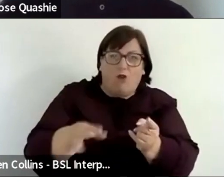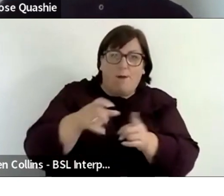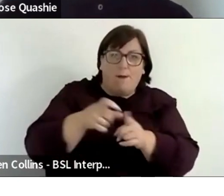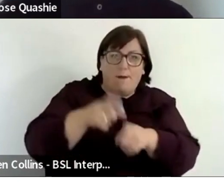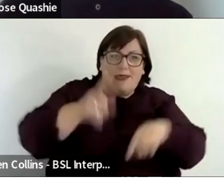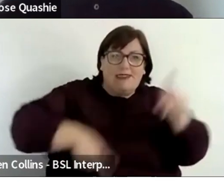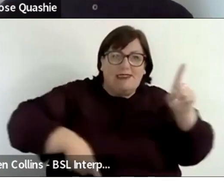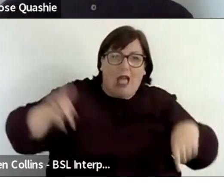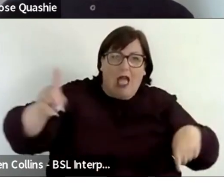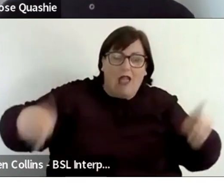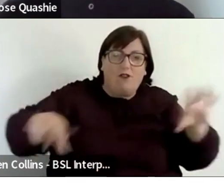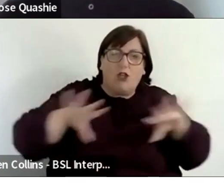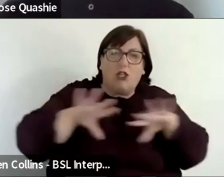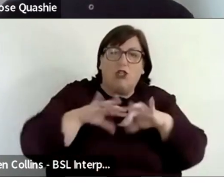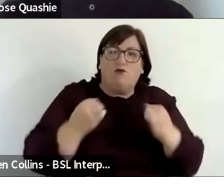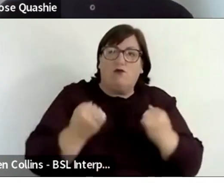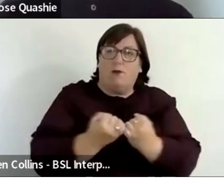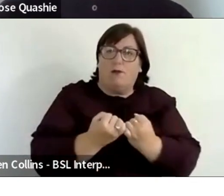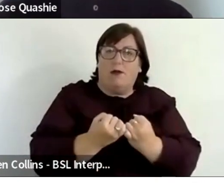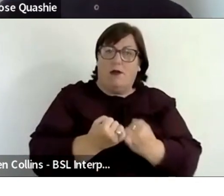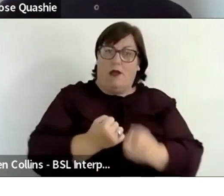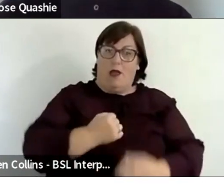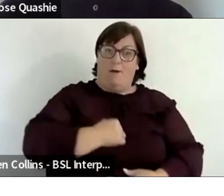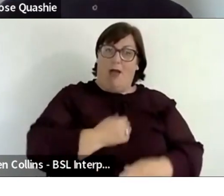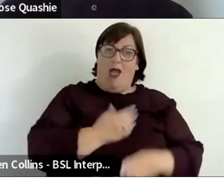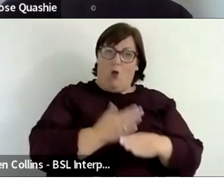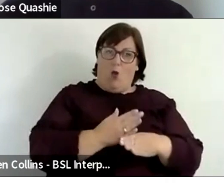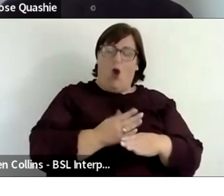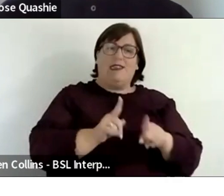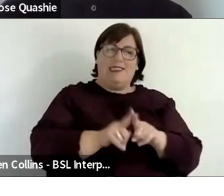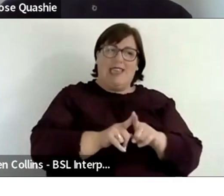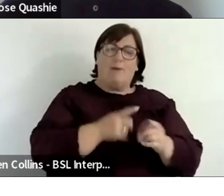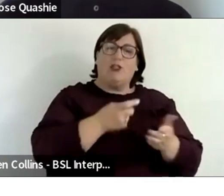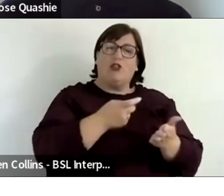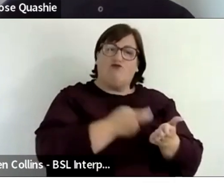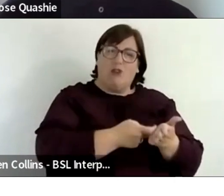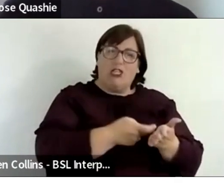Richard and others do is very much focused on delivering against this strategic goal.